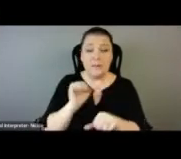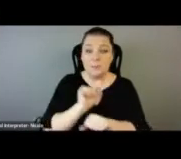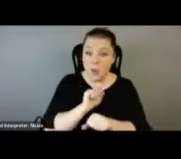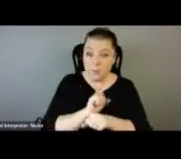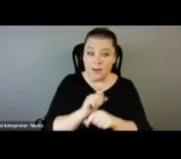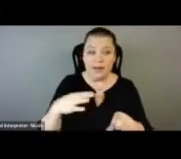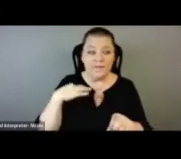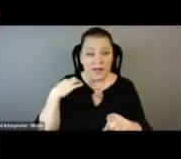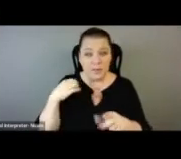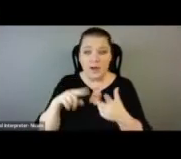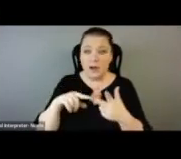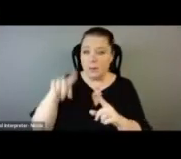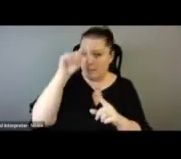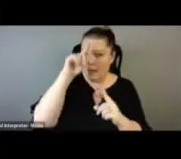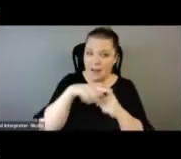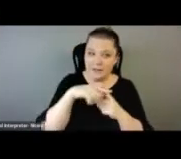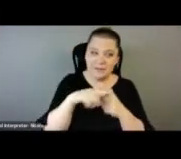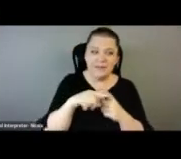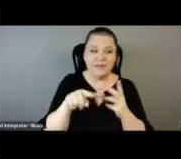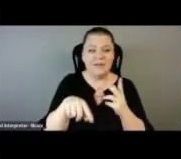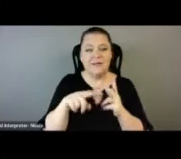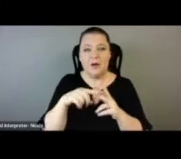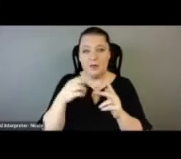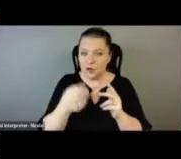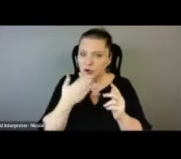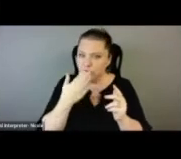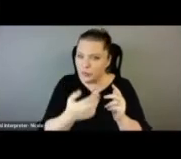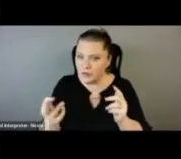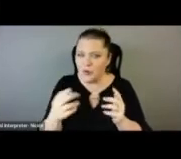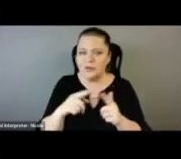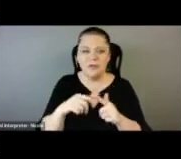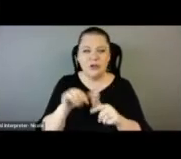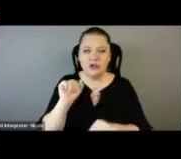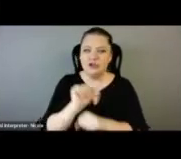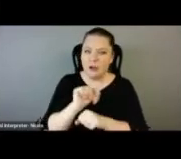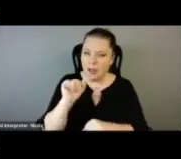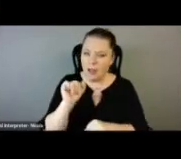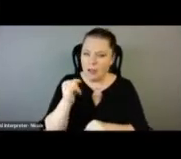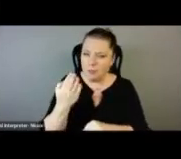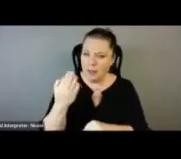optimism, resourcefulness, job history, educational talents and